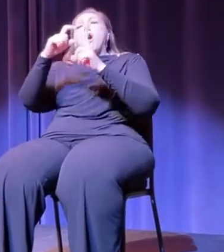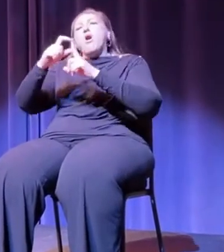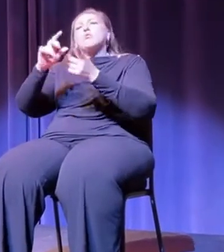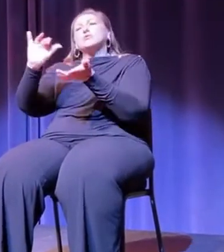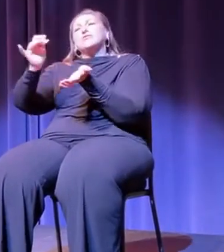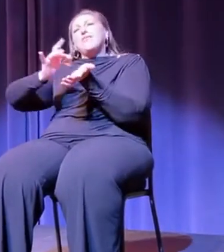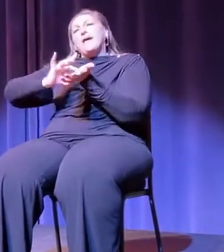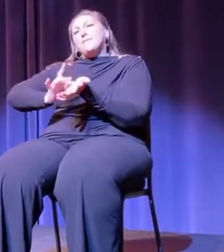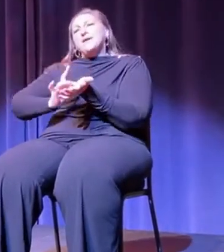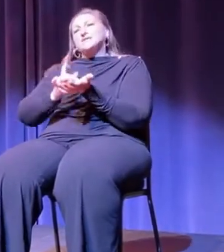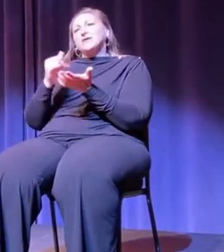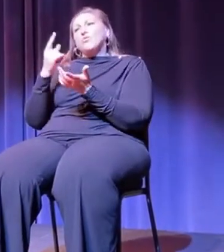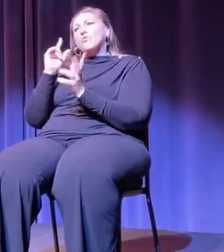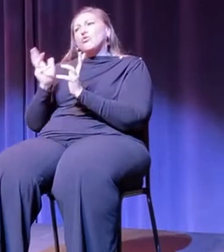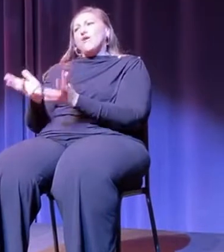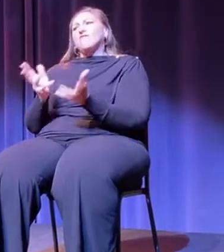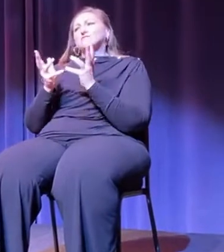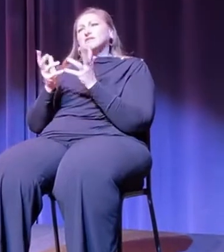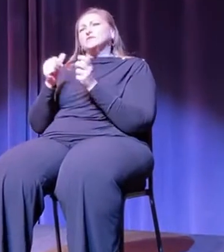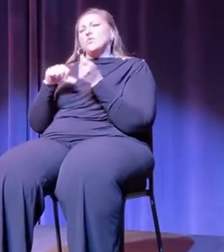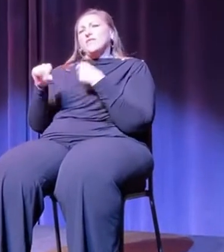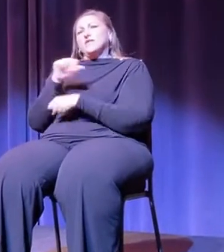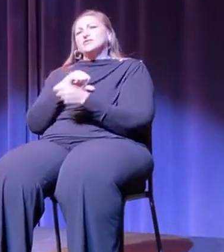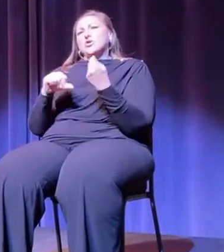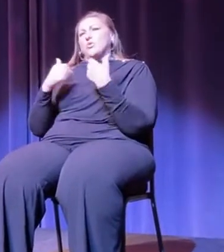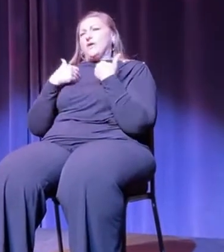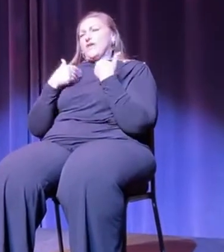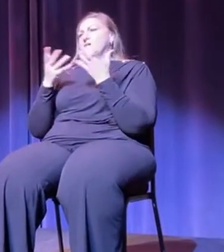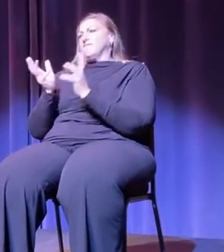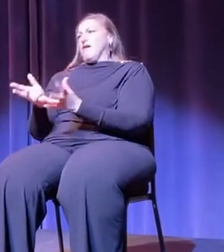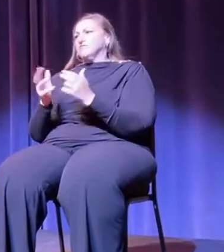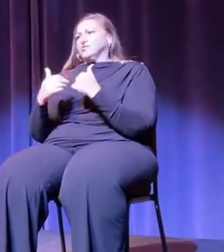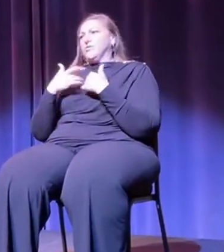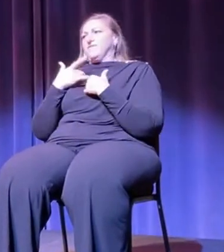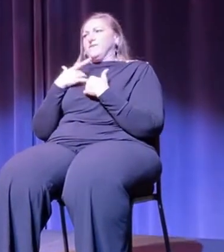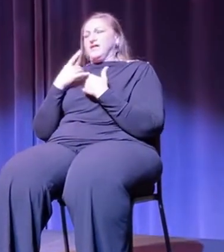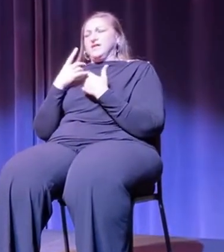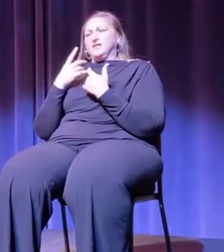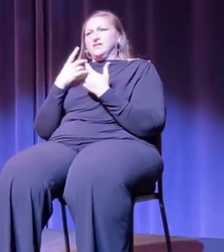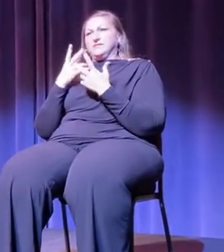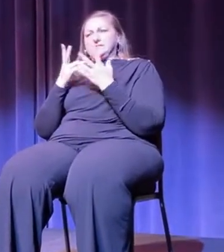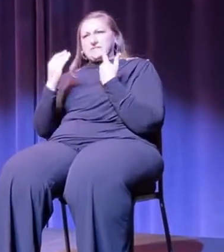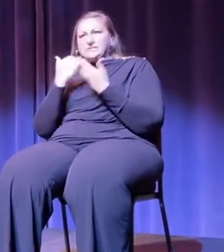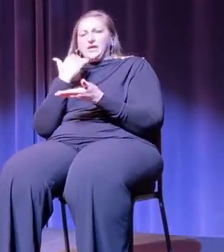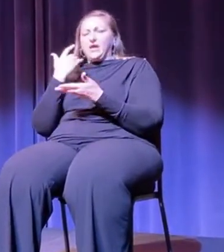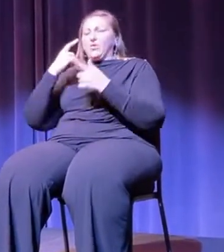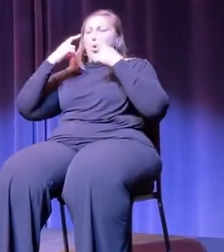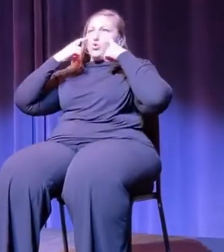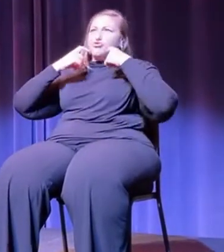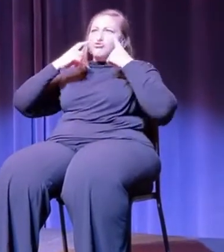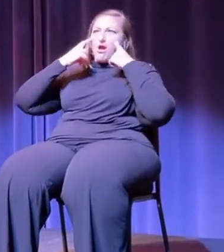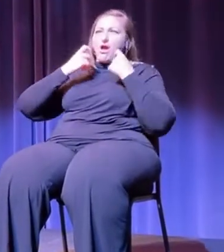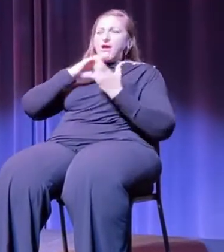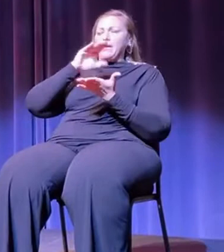when we're in conversation with each other. We can have conversations where you feel seen, where you're suddenly like crying in the middle of a conversation. You don't know why,